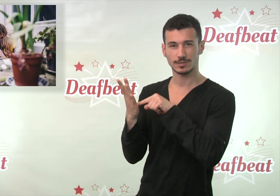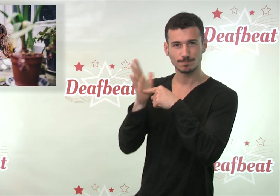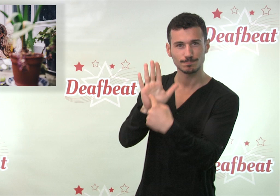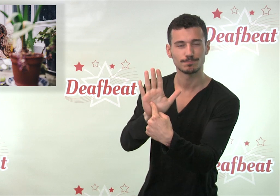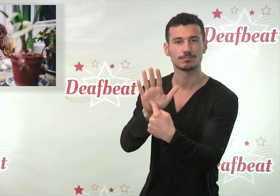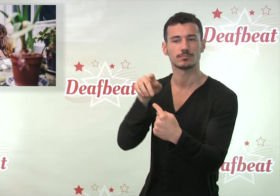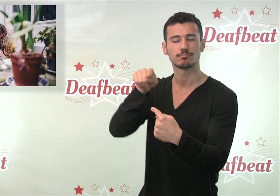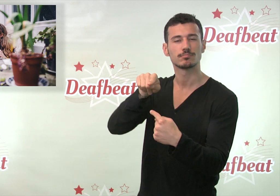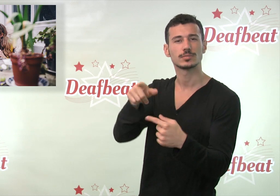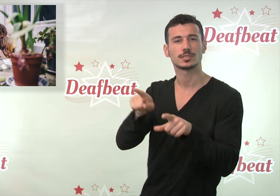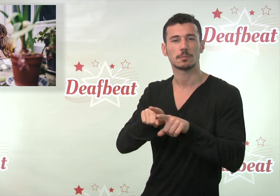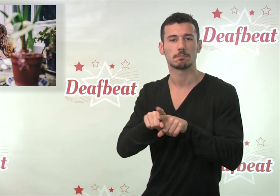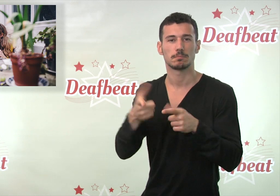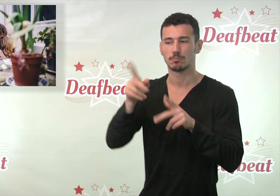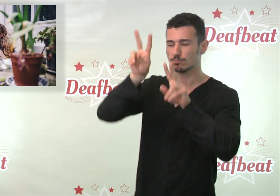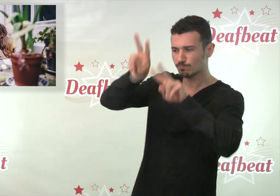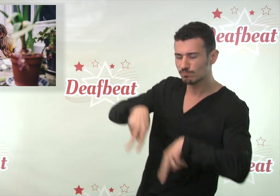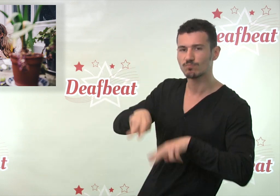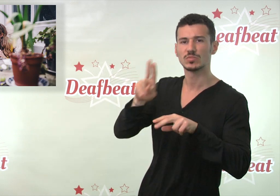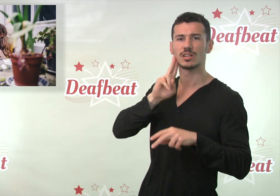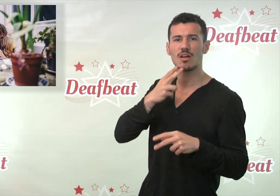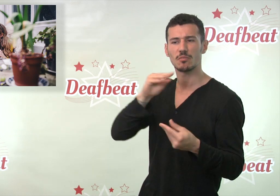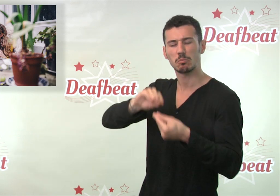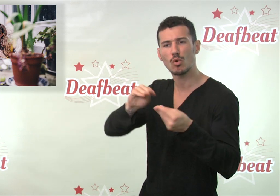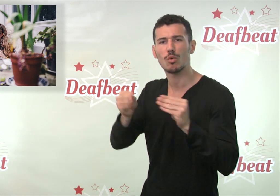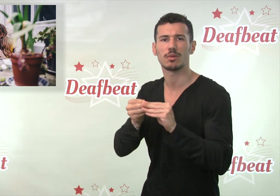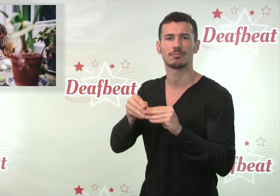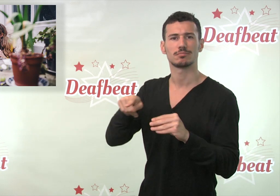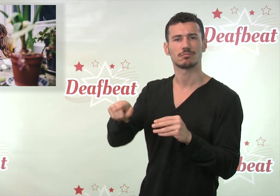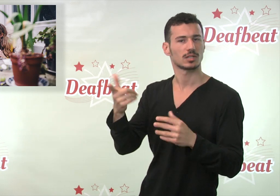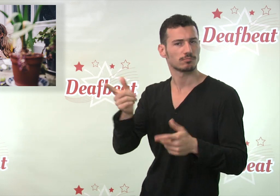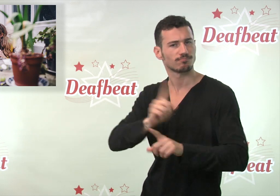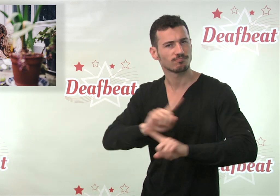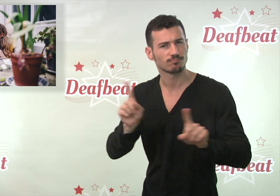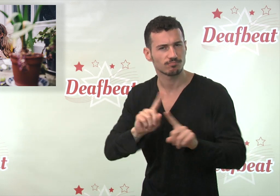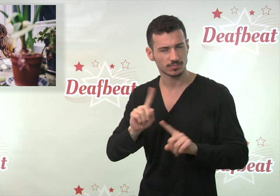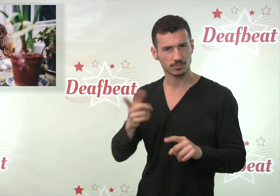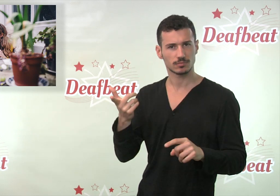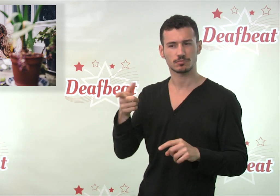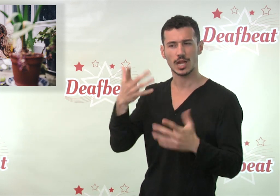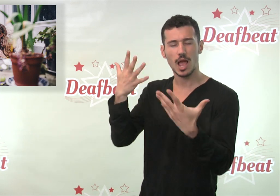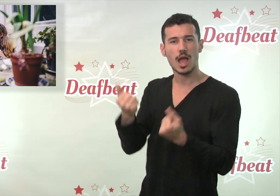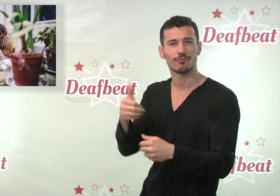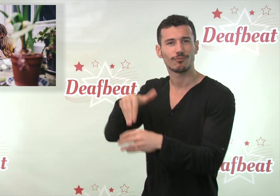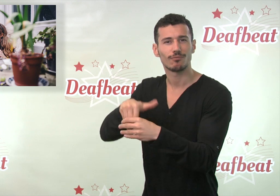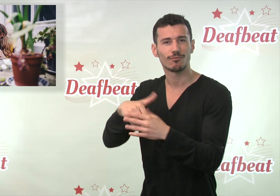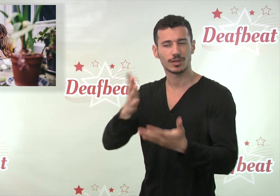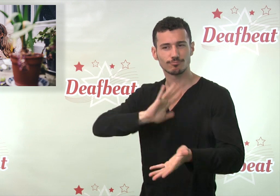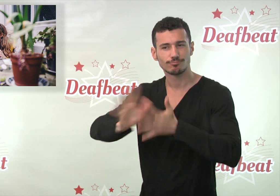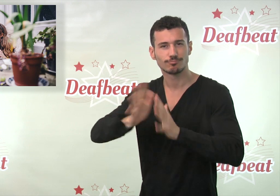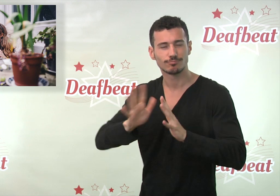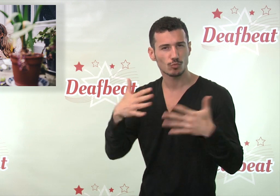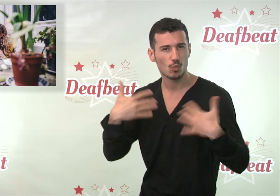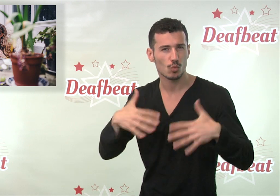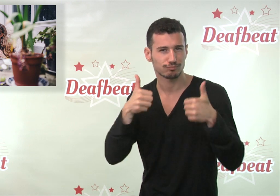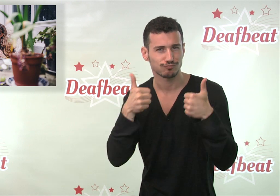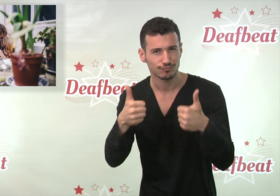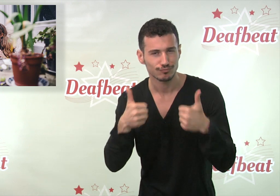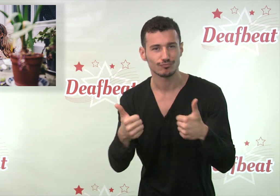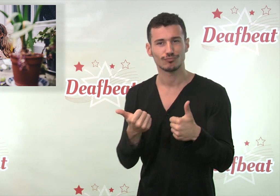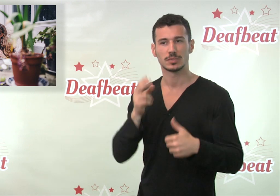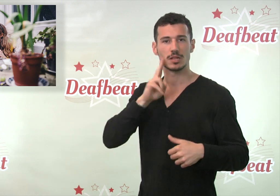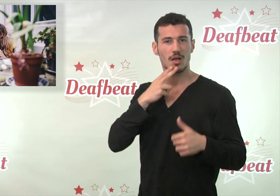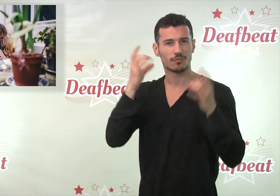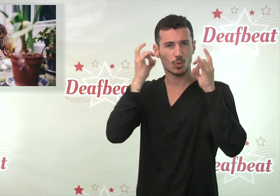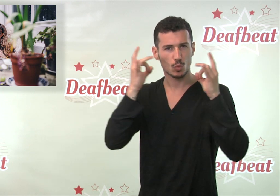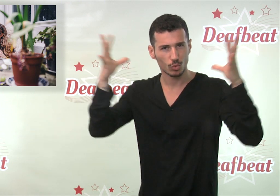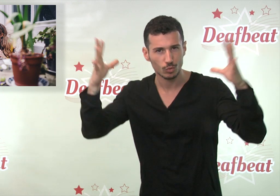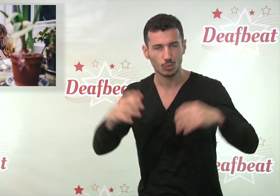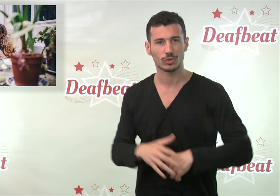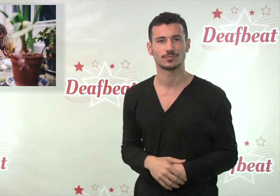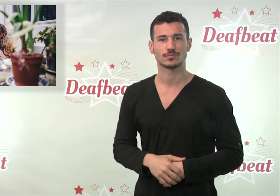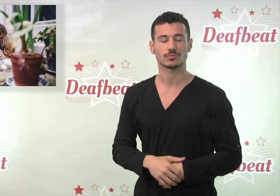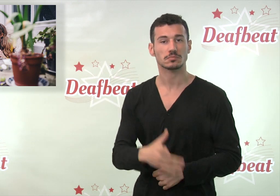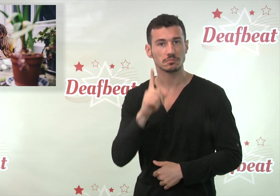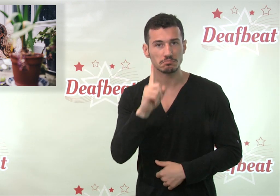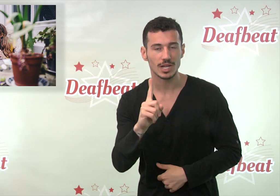The play explores not only how Deafness affects people, beauty of sign language and Deaf culture,